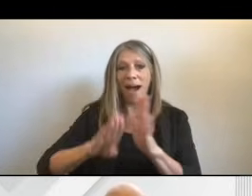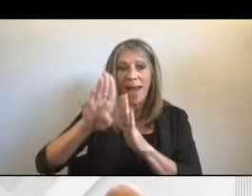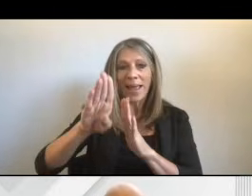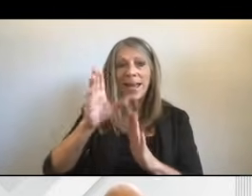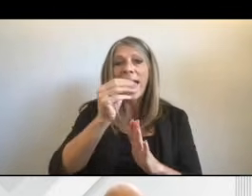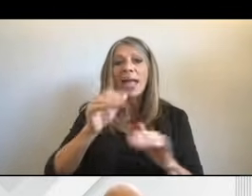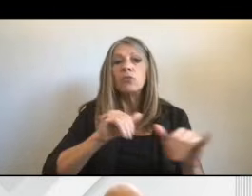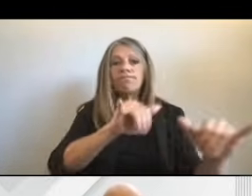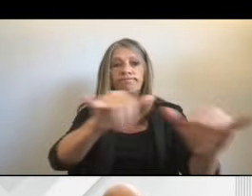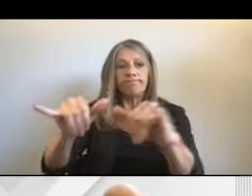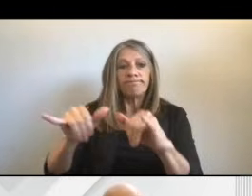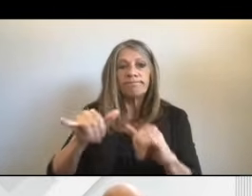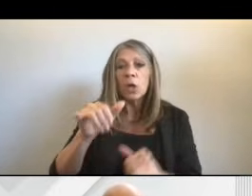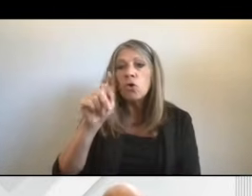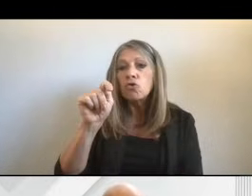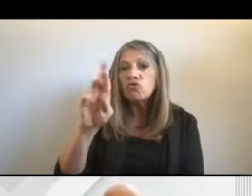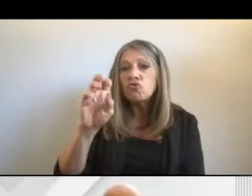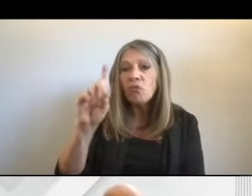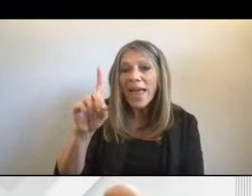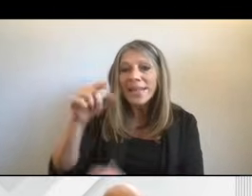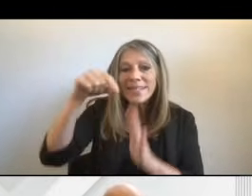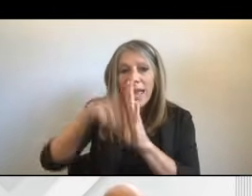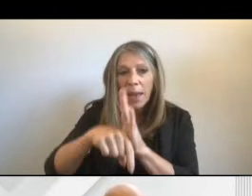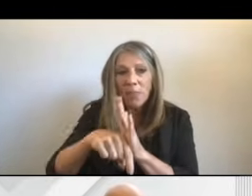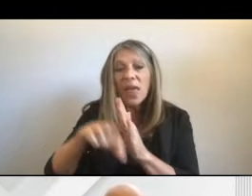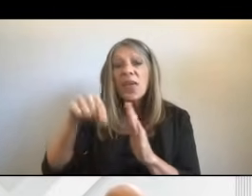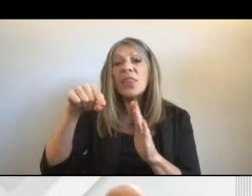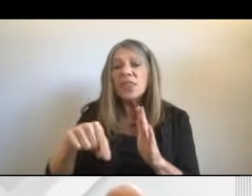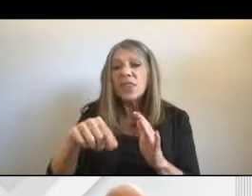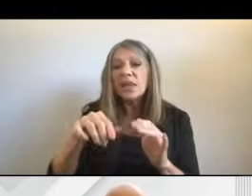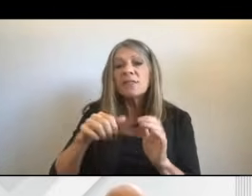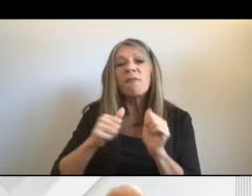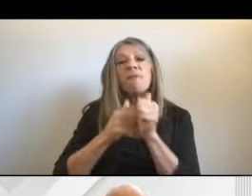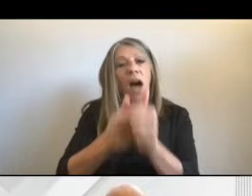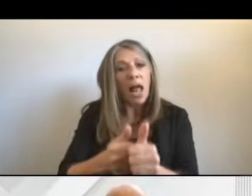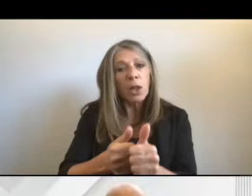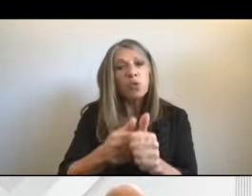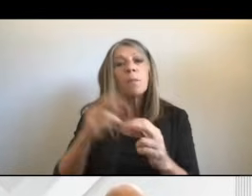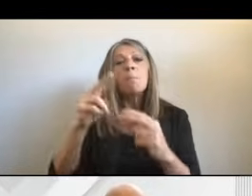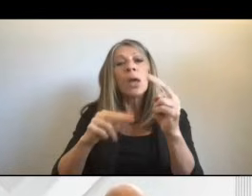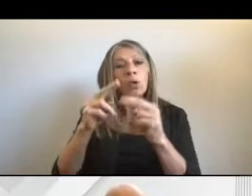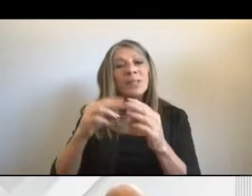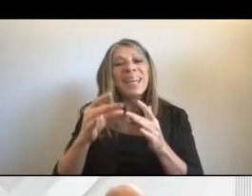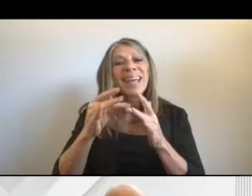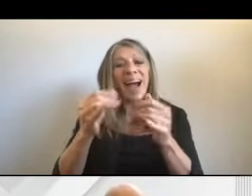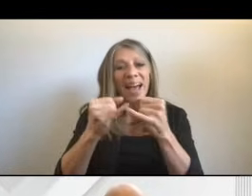This is very consistent with the building guidelines that you have to have the same